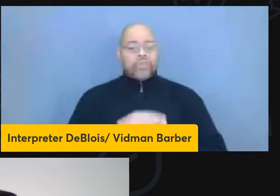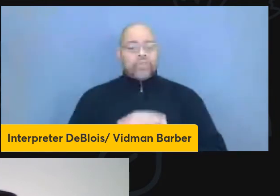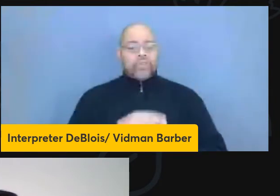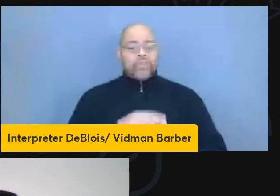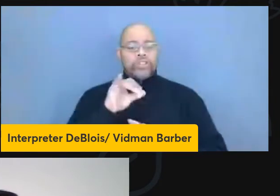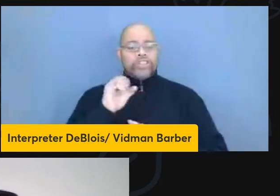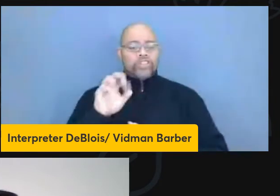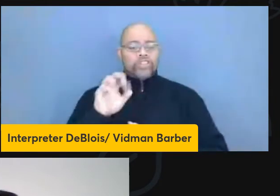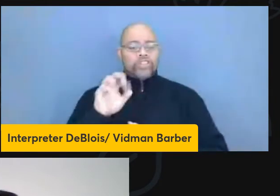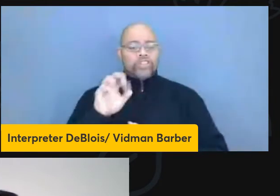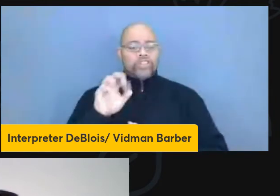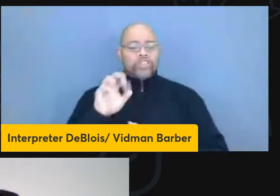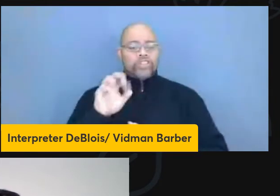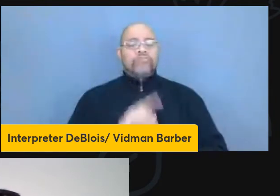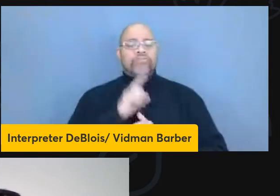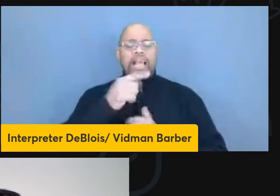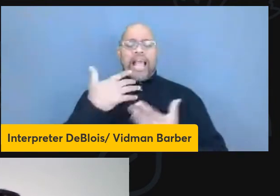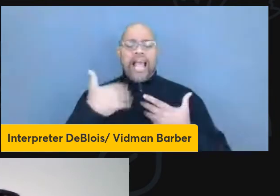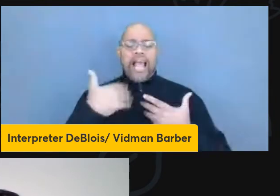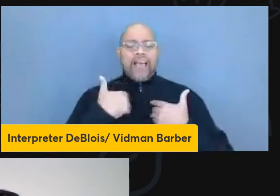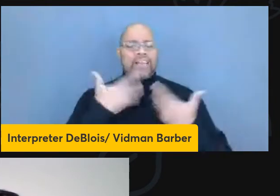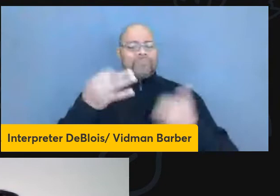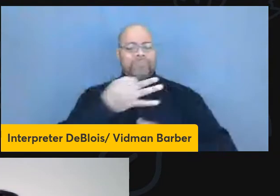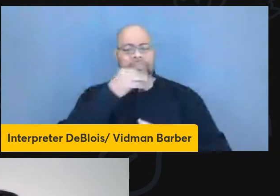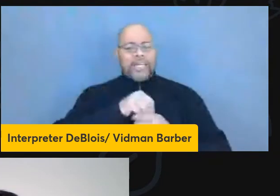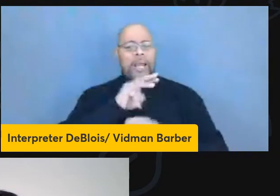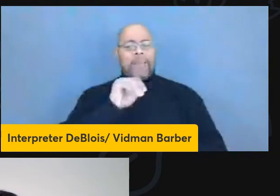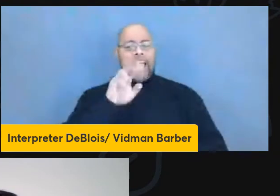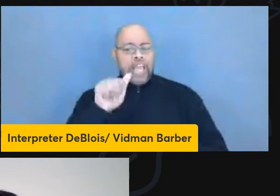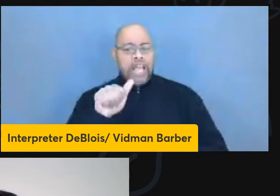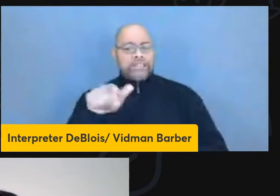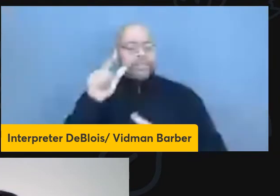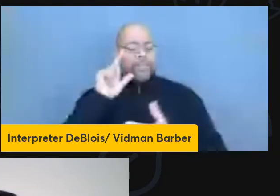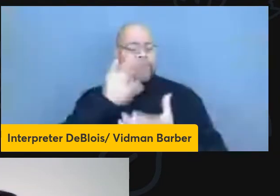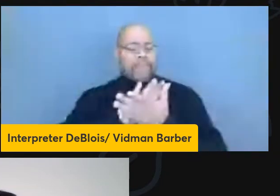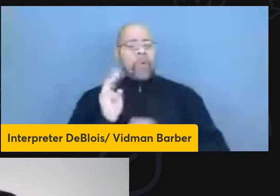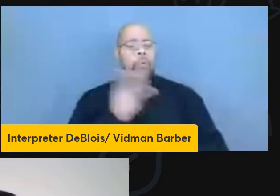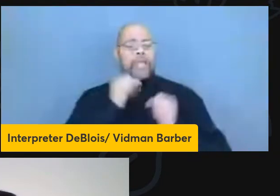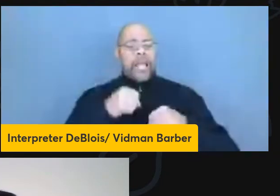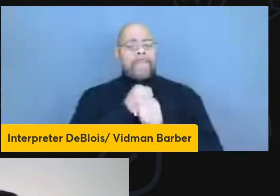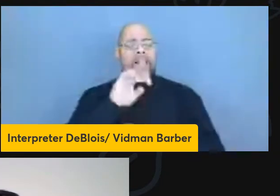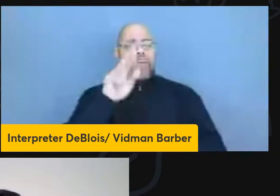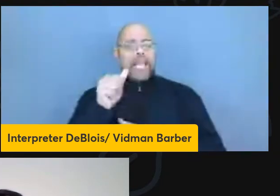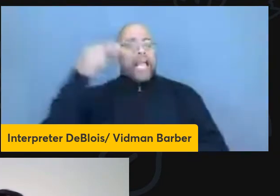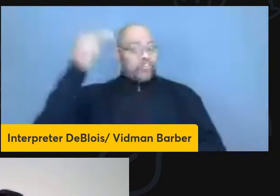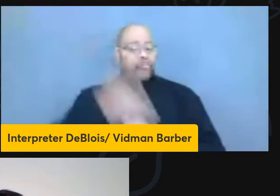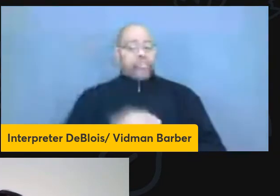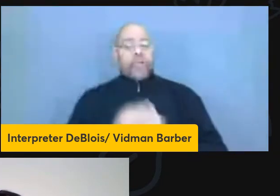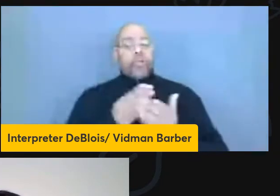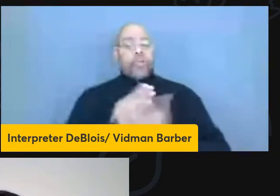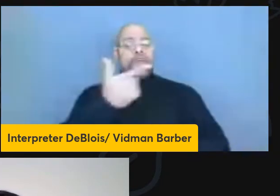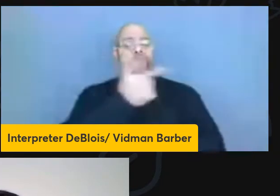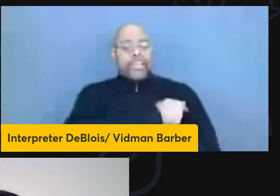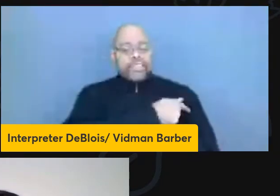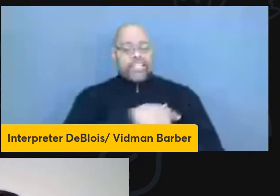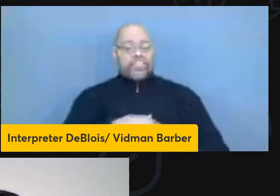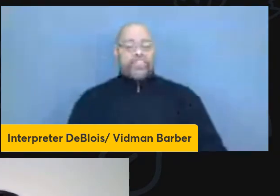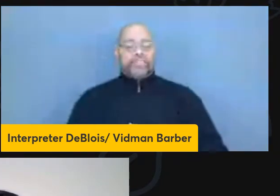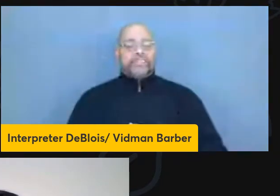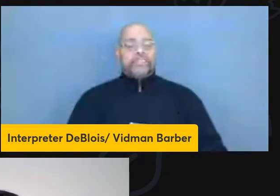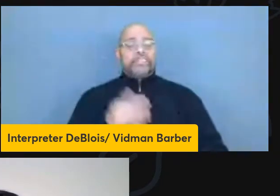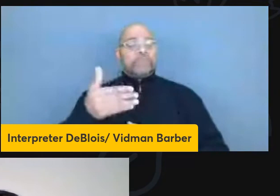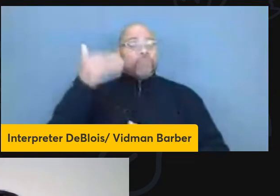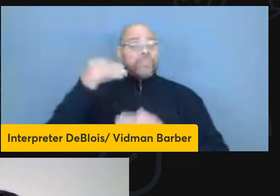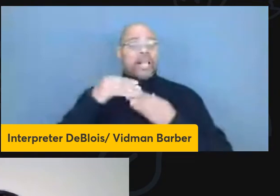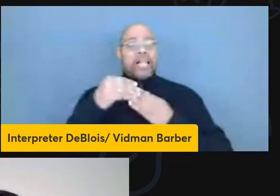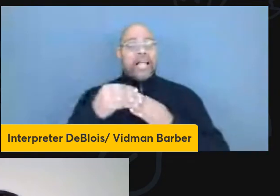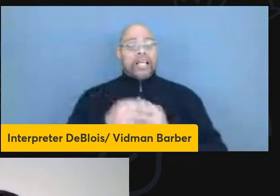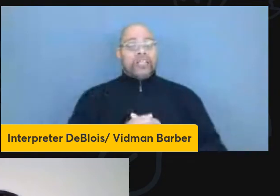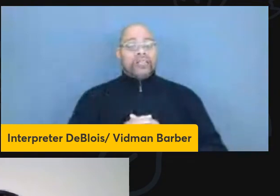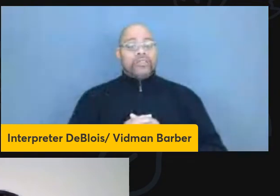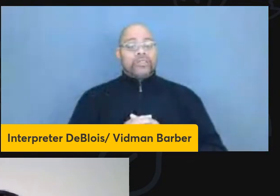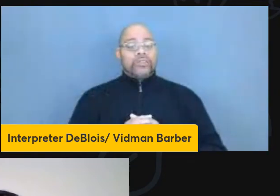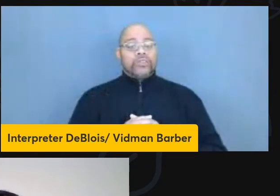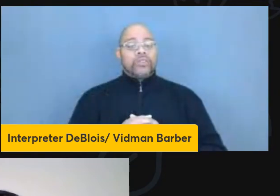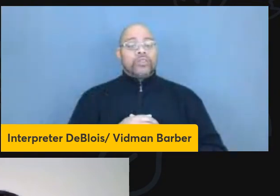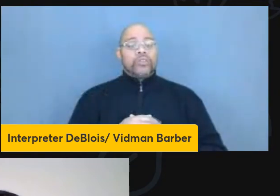malaria, where she believes that we can make malaria history through vaccinations. She previously led to core teams of over